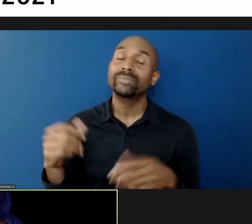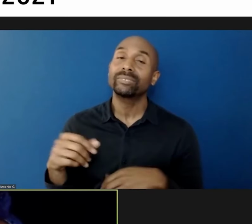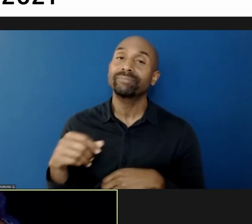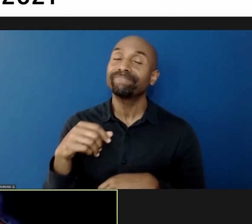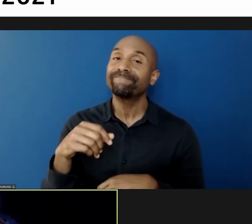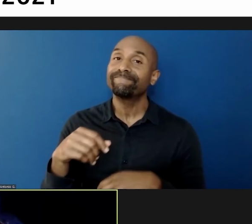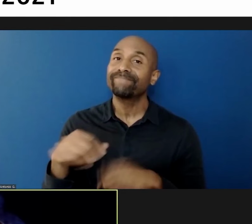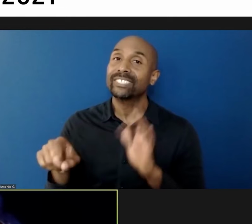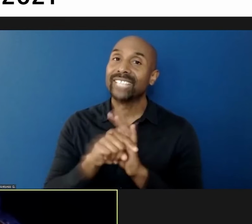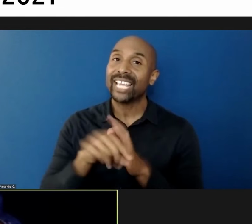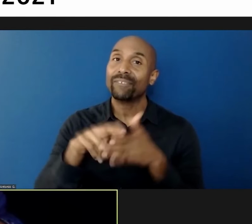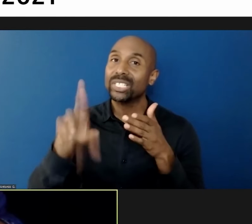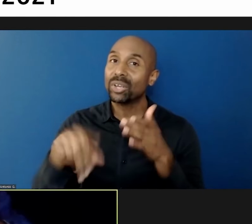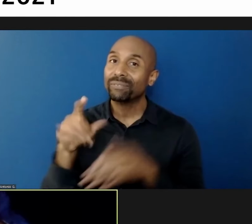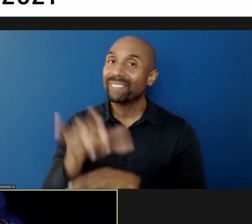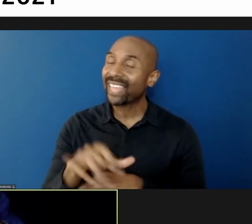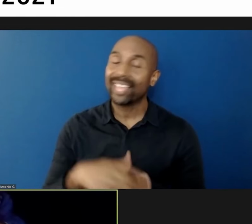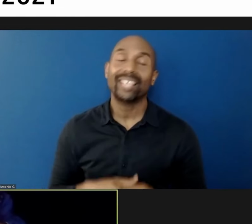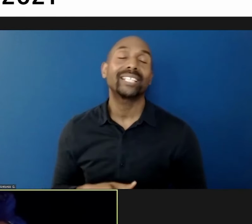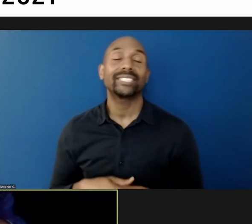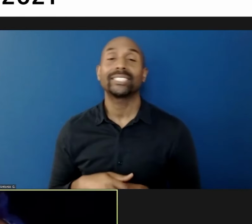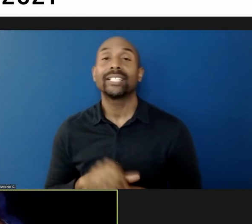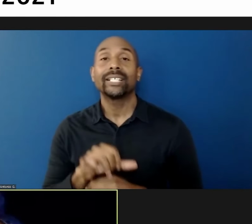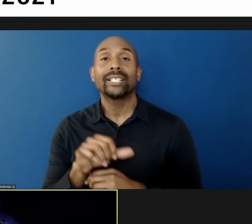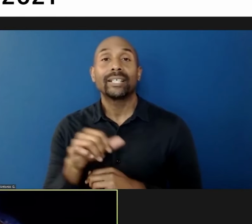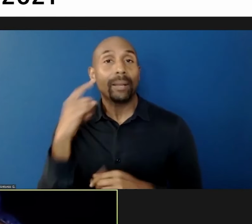that show that people from the Black community especially Black women, aren't listened to